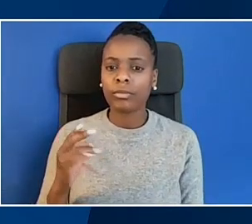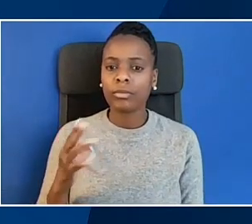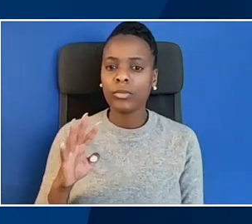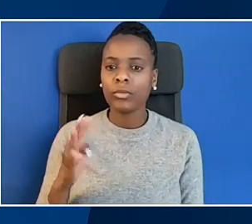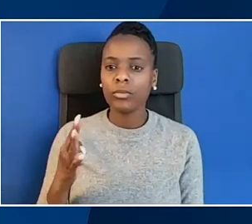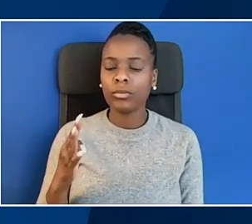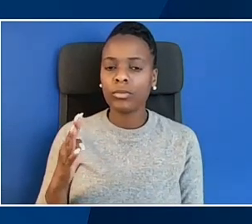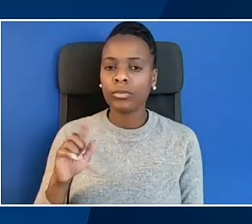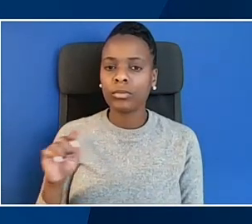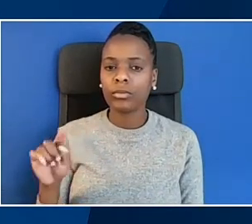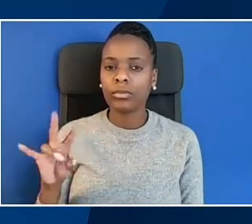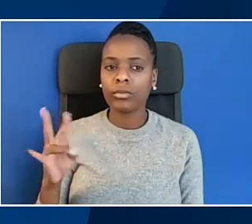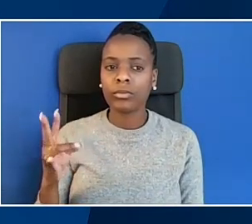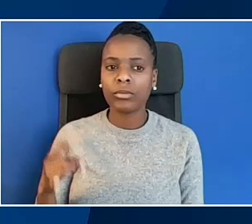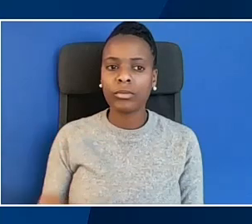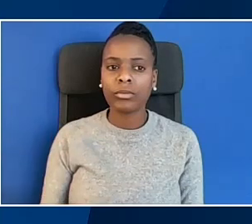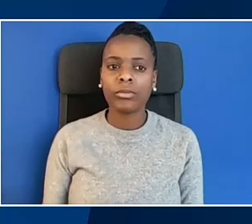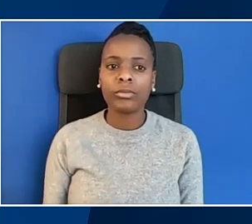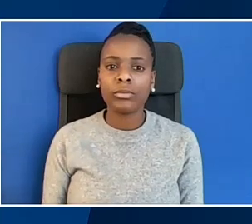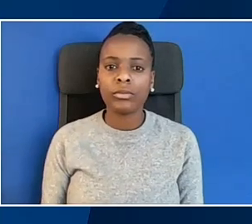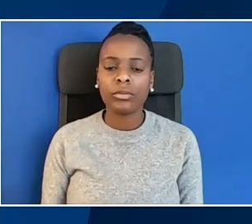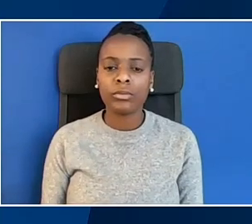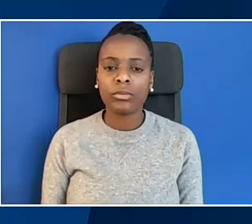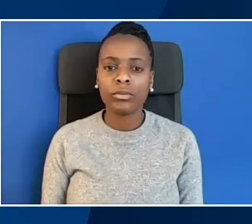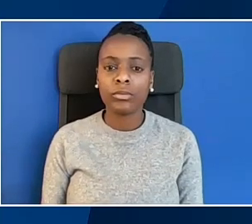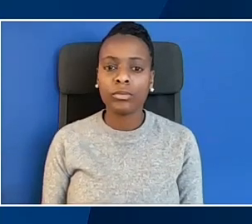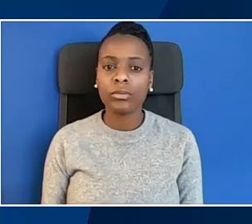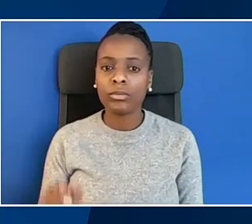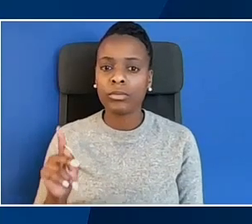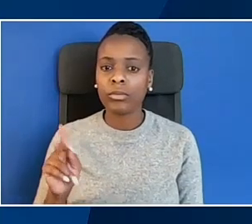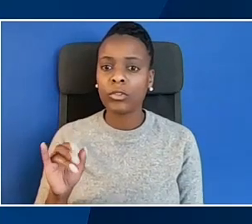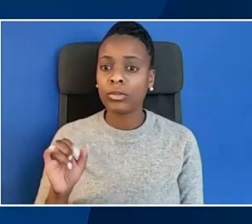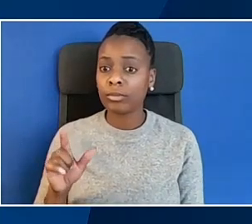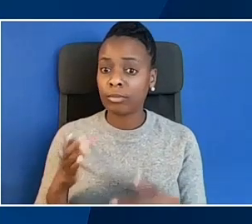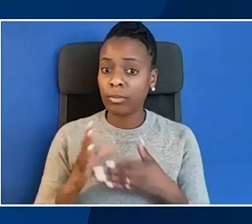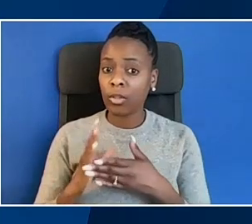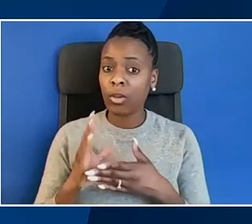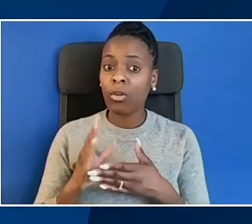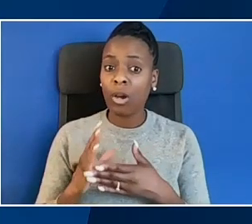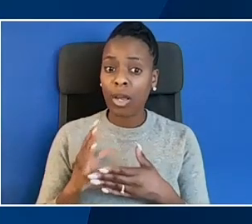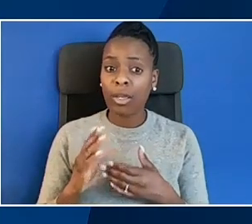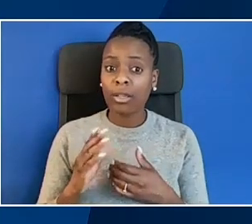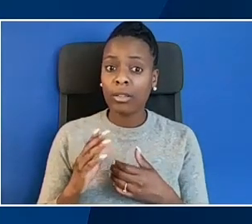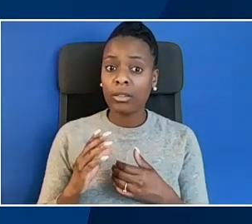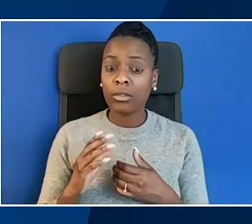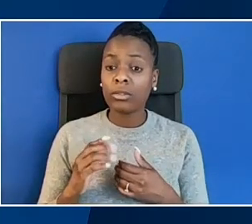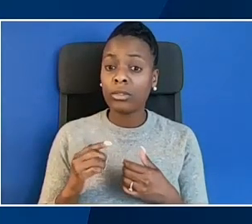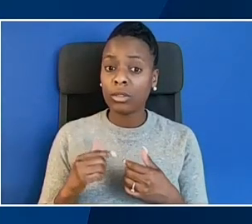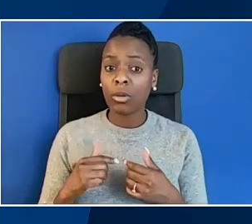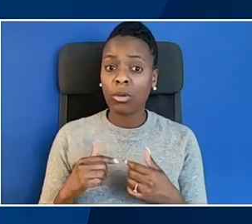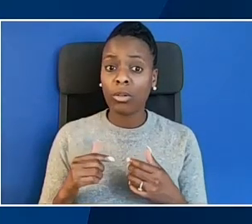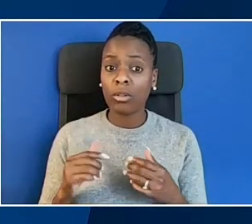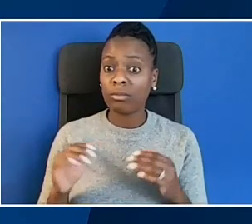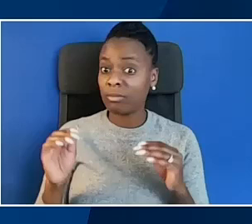Okay. Alright, I believe- so is there anything else that this committee would